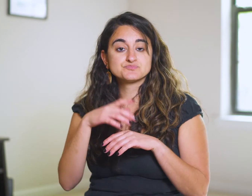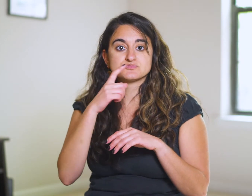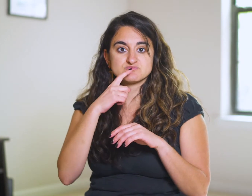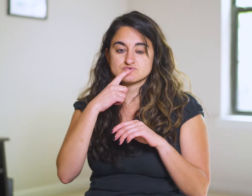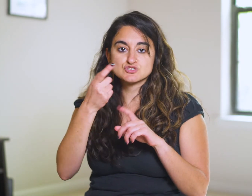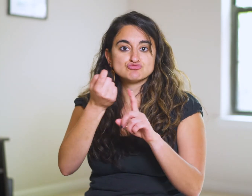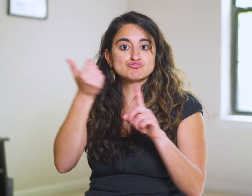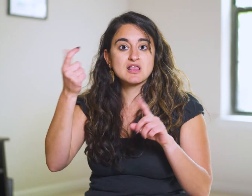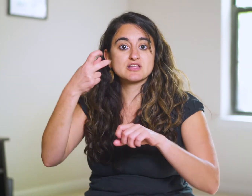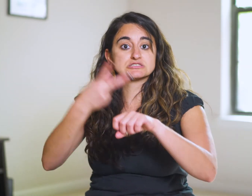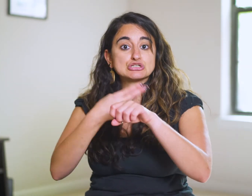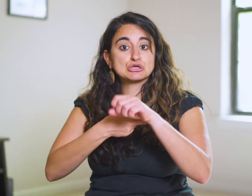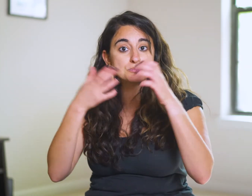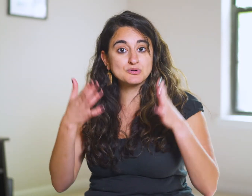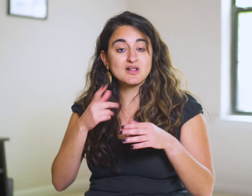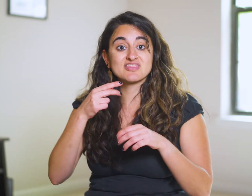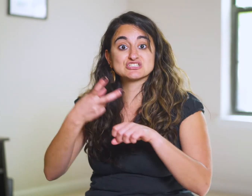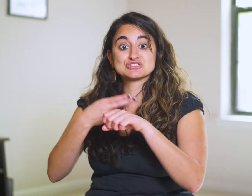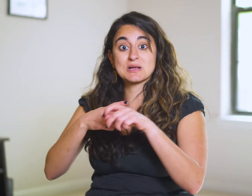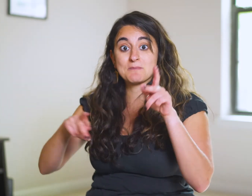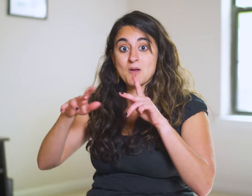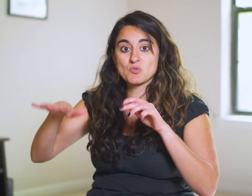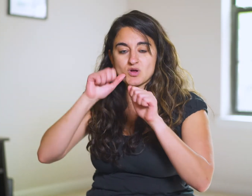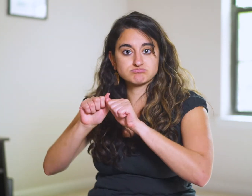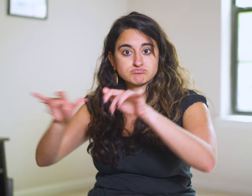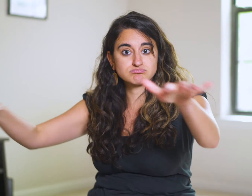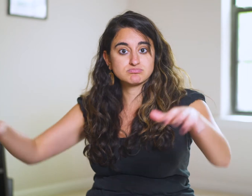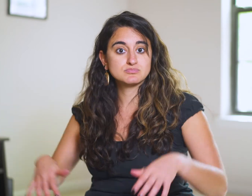“Strike the shepherd, and the sheep will be scattered.”